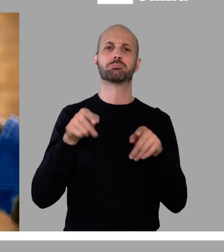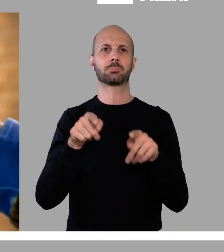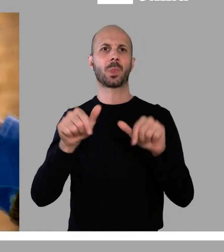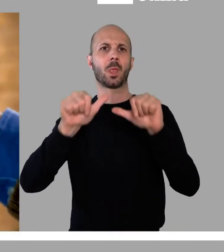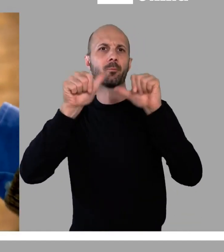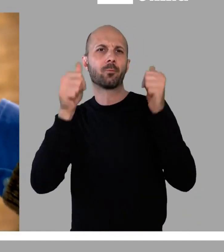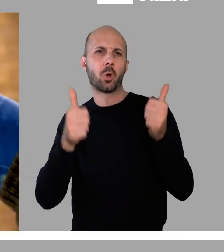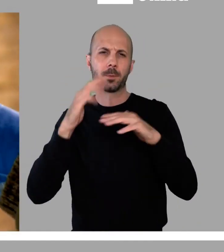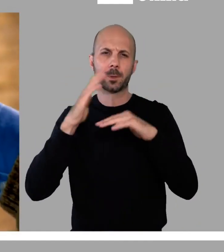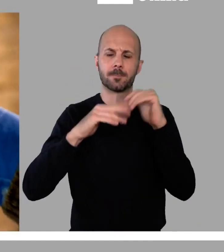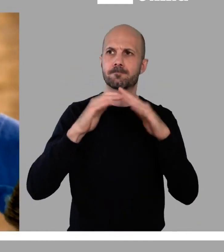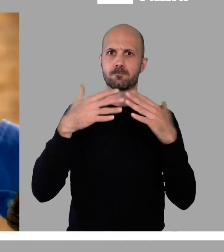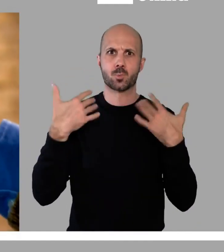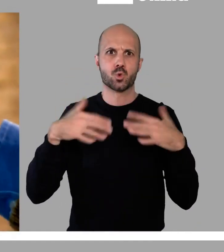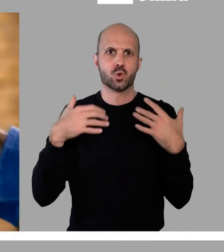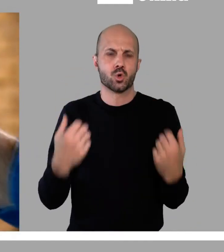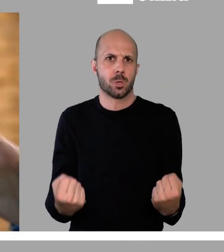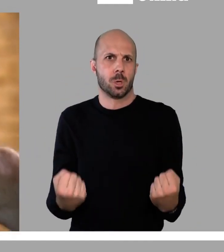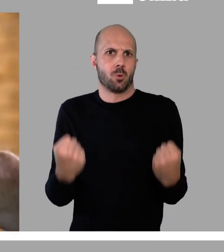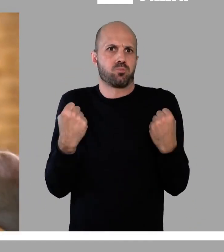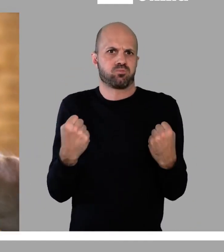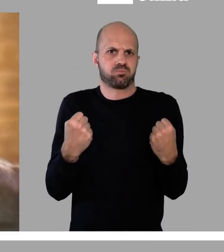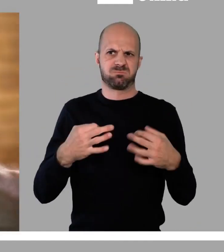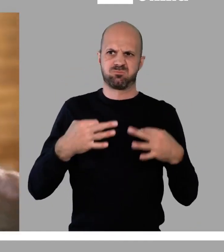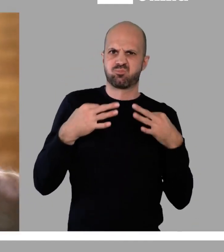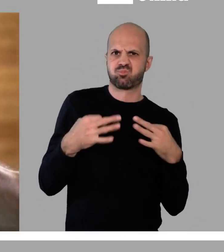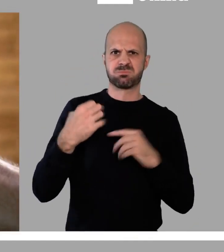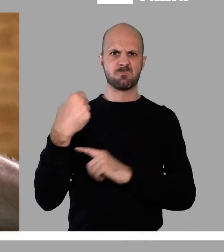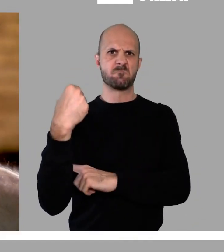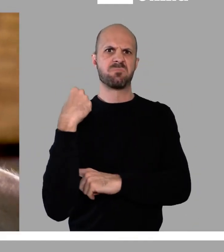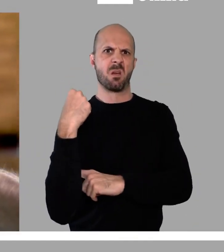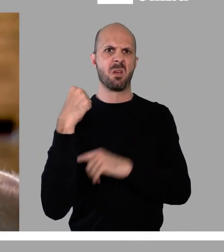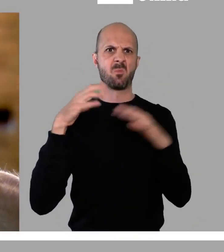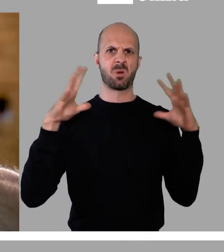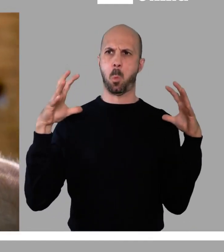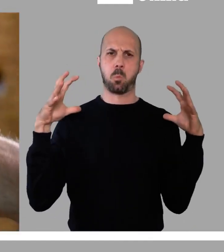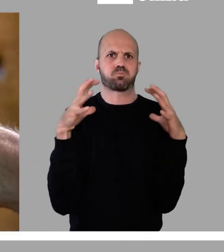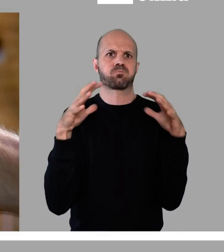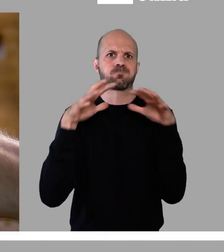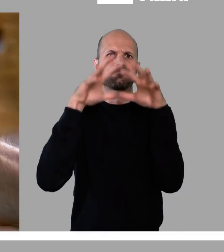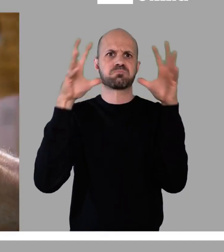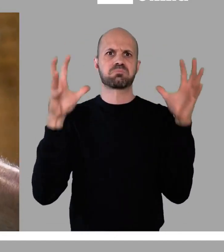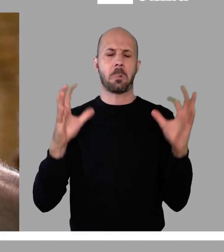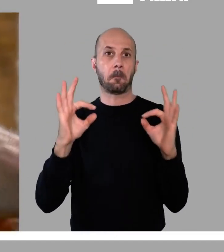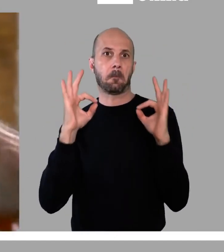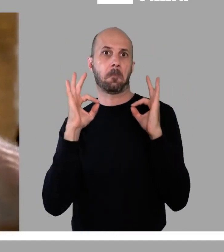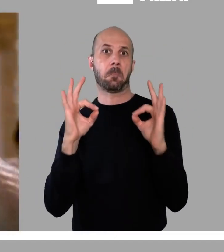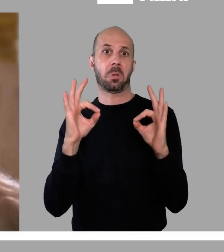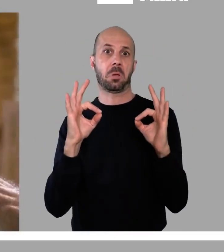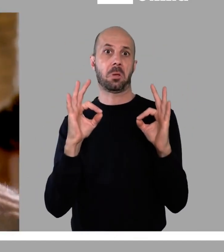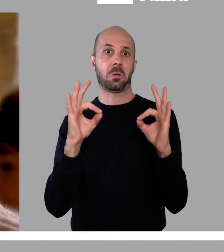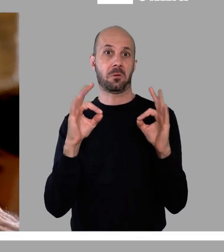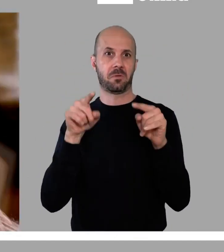It conveys stability and enough strength to the dome